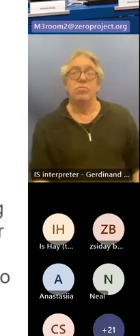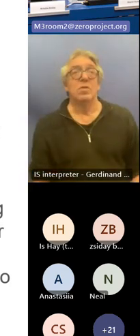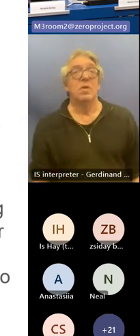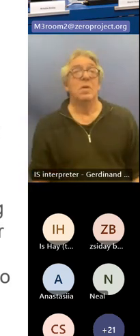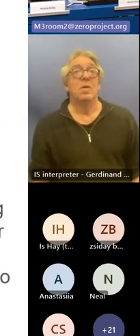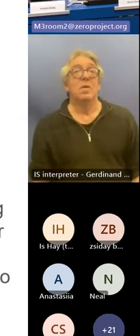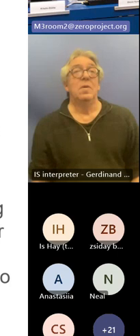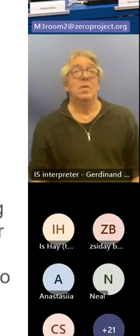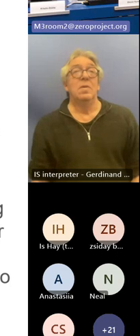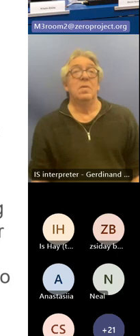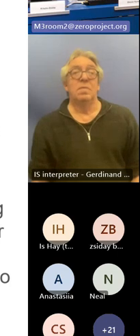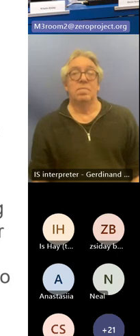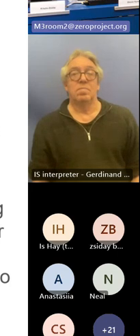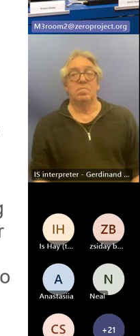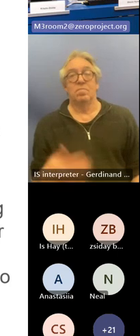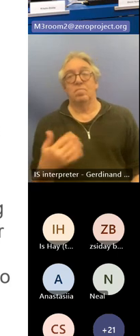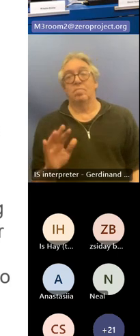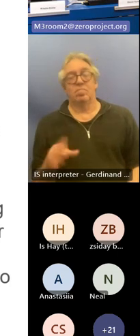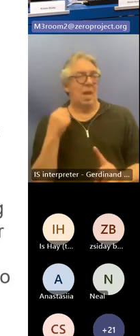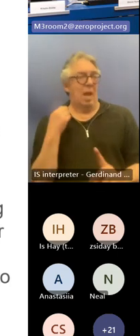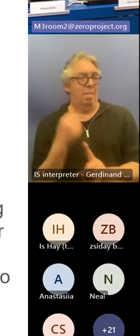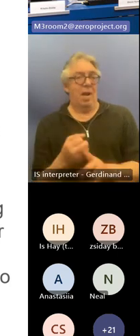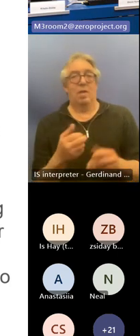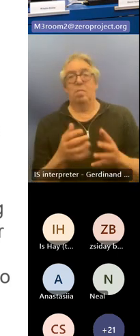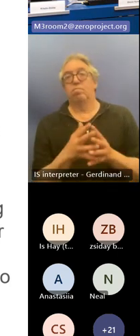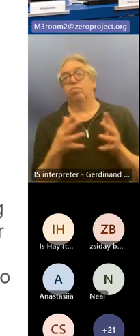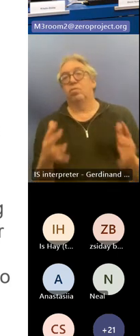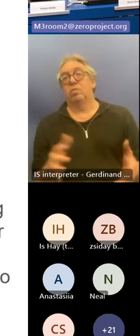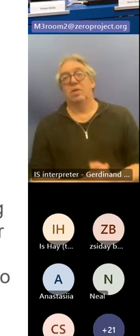the impact. What has actually changed? We have to do things that make difference, not just for the